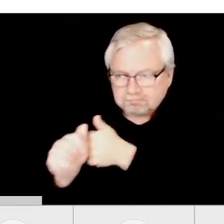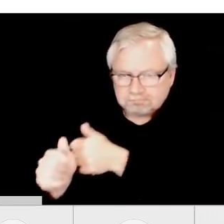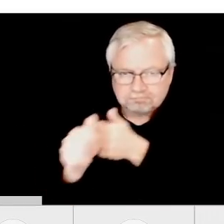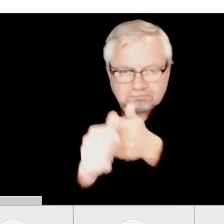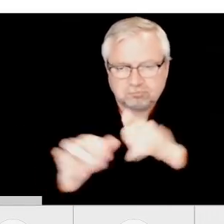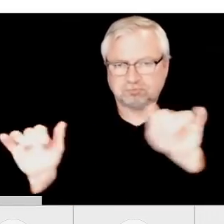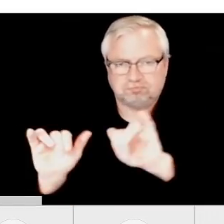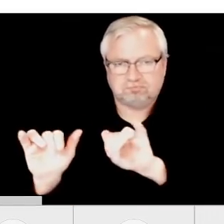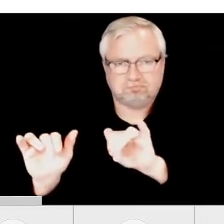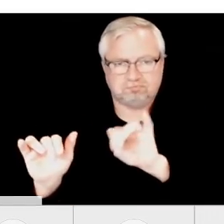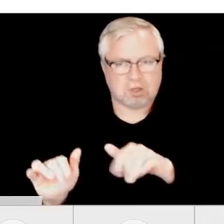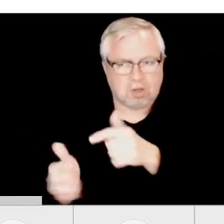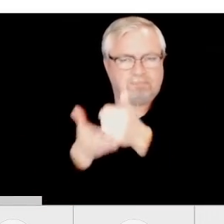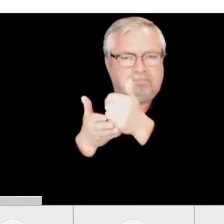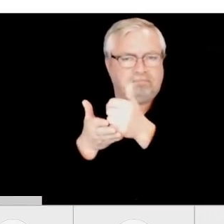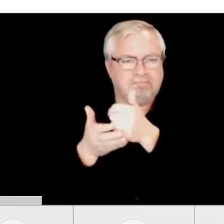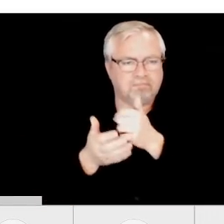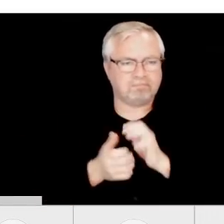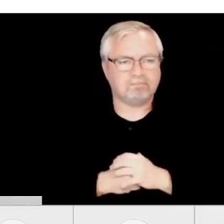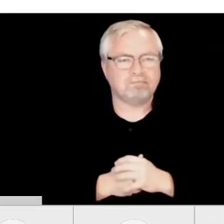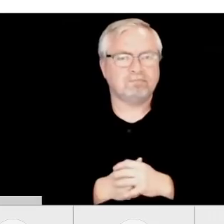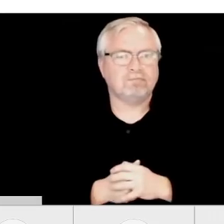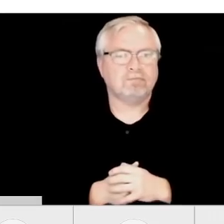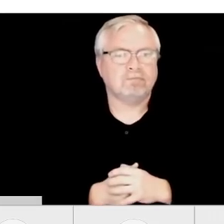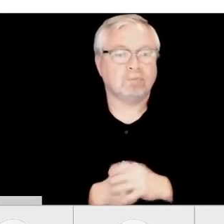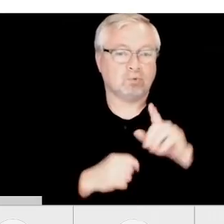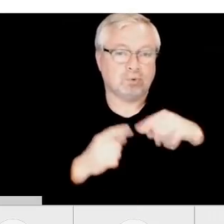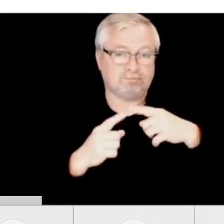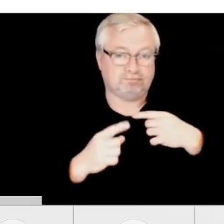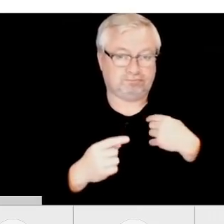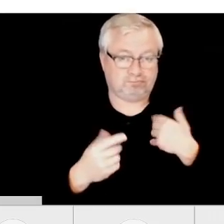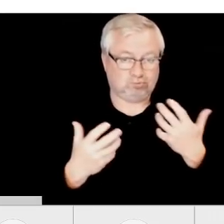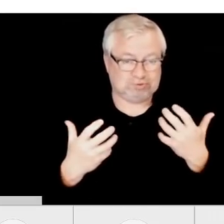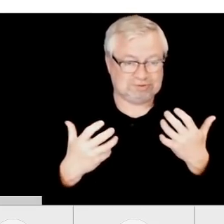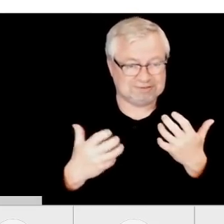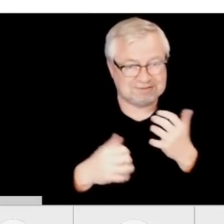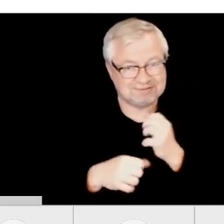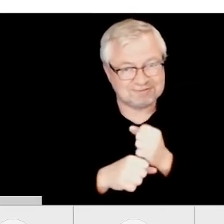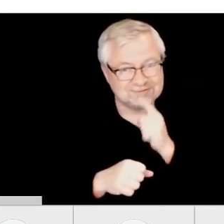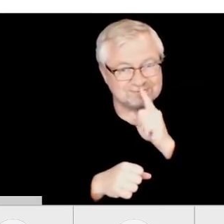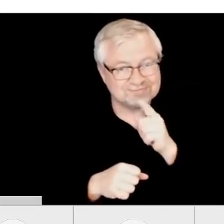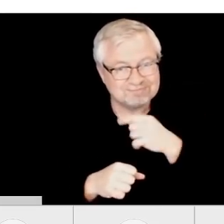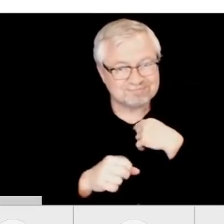single curve when it's either desirable or impossible to imagine multiple